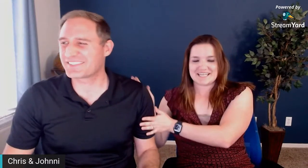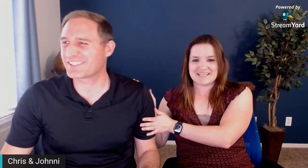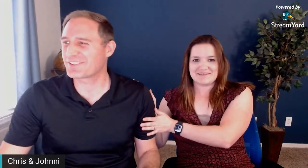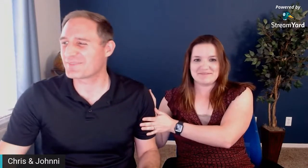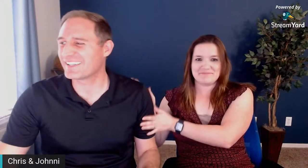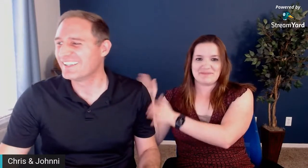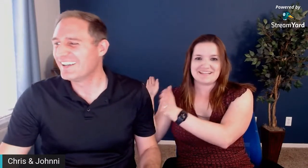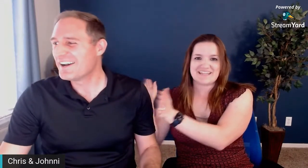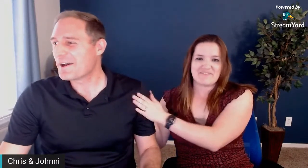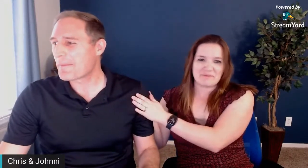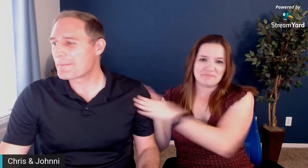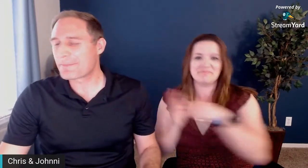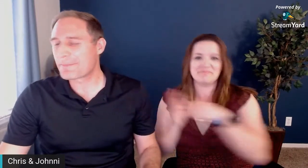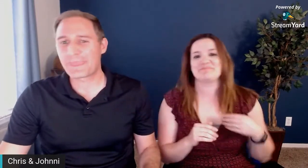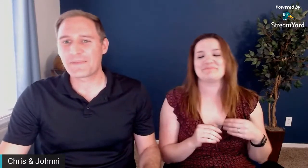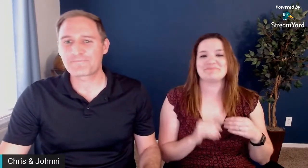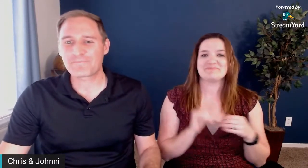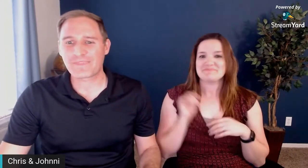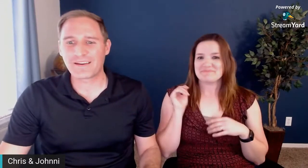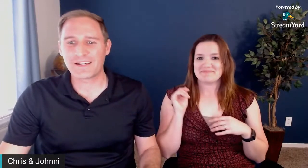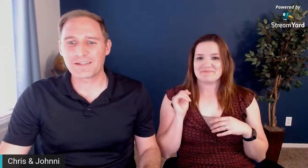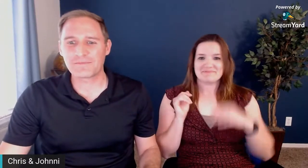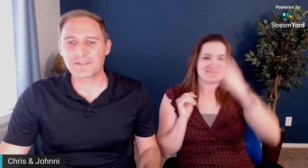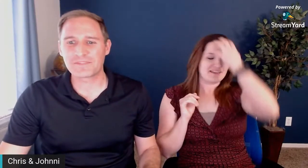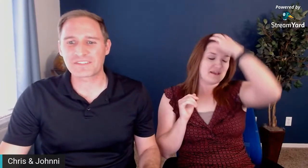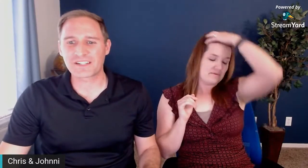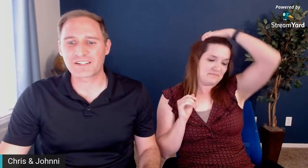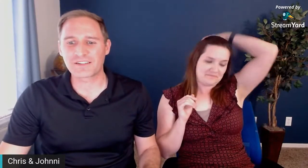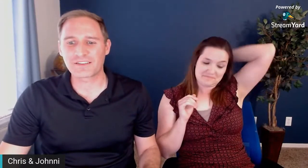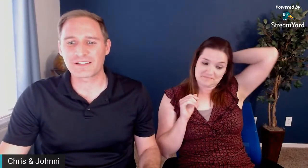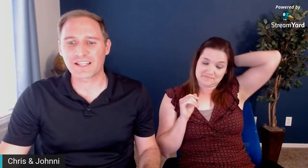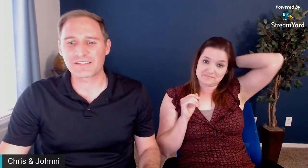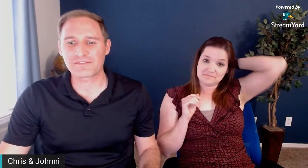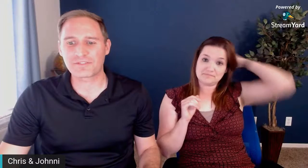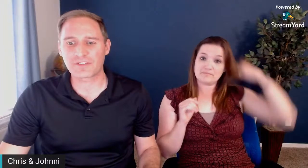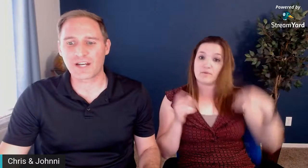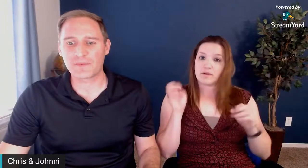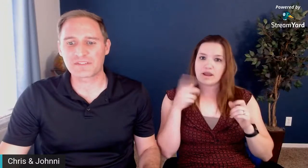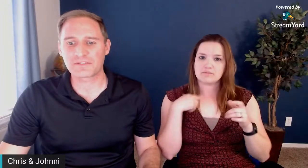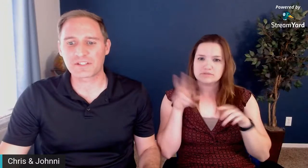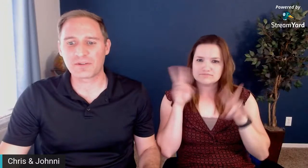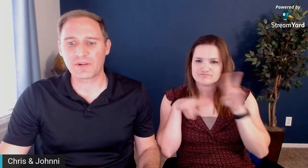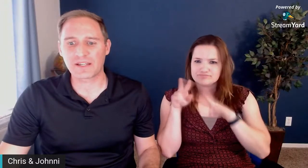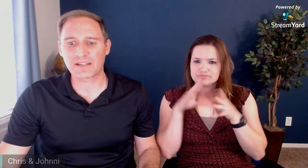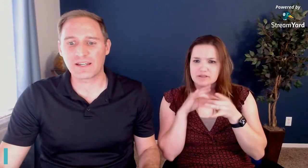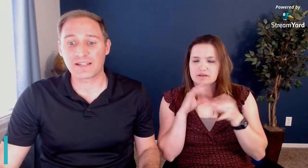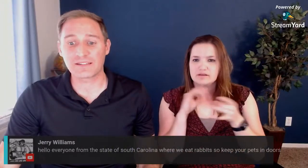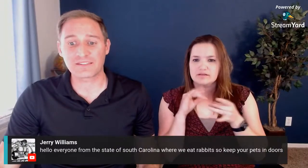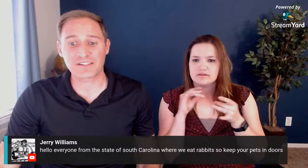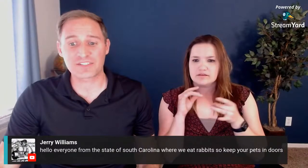stuck with me um I'm just gonna glance through the comments really quick uh looks like jerry